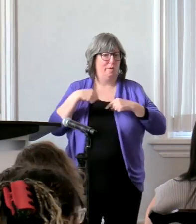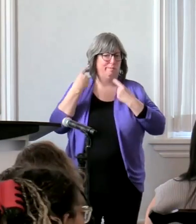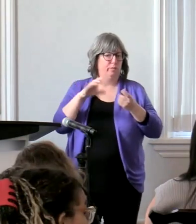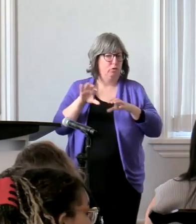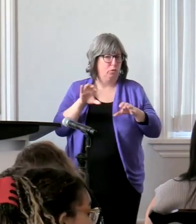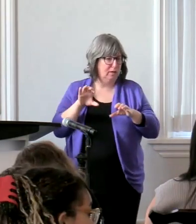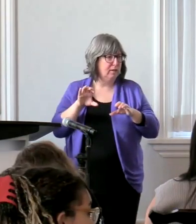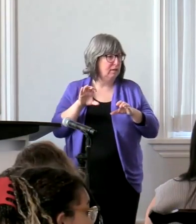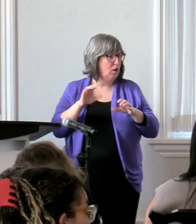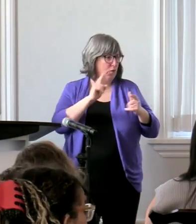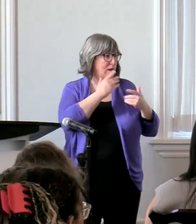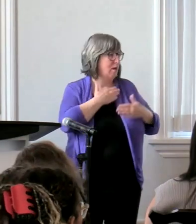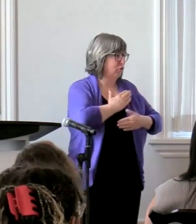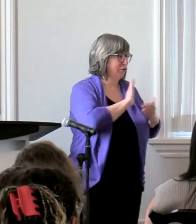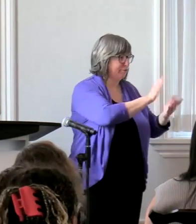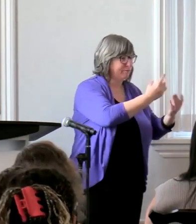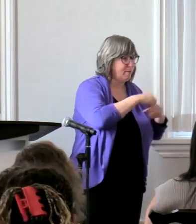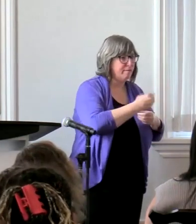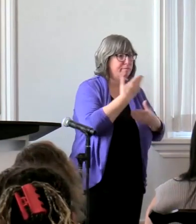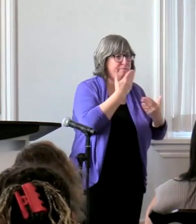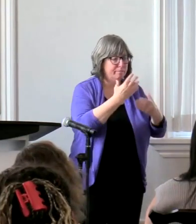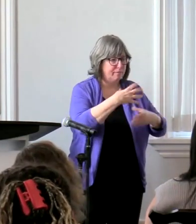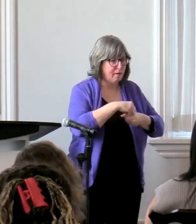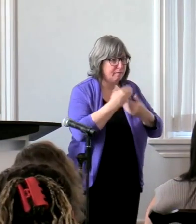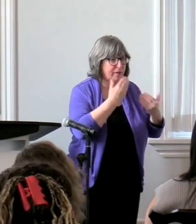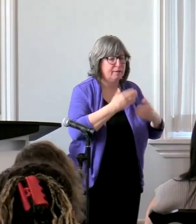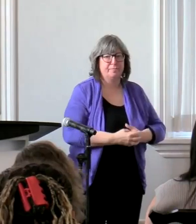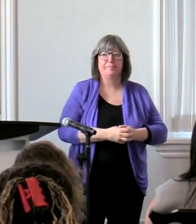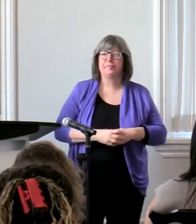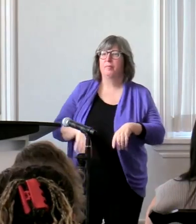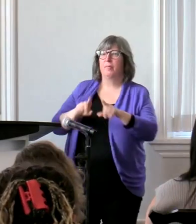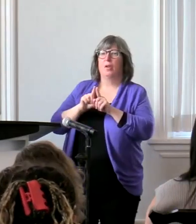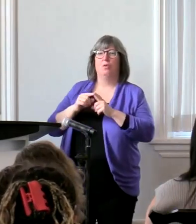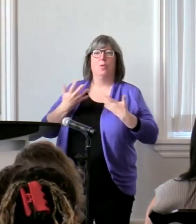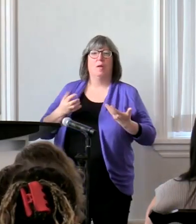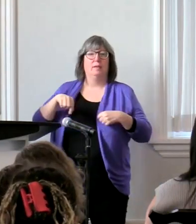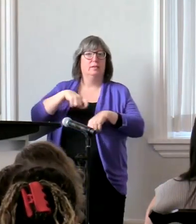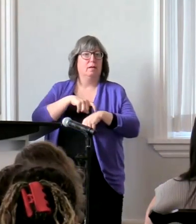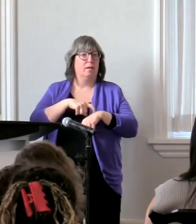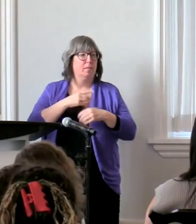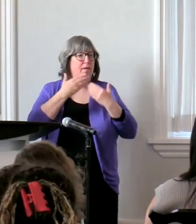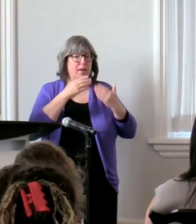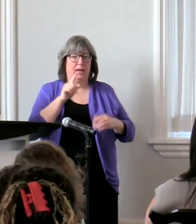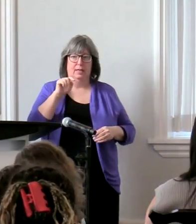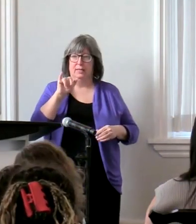We truly do appreciate that. I would also like to take this moment to thank Taylah.